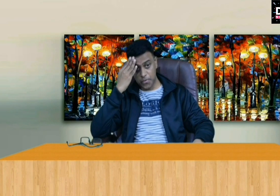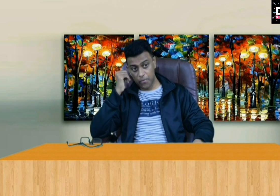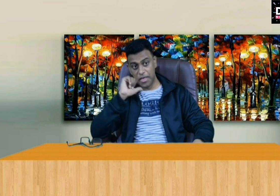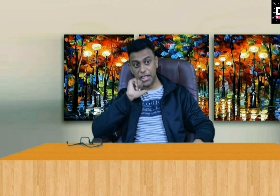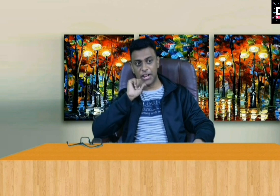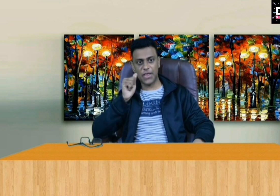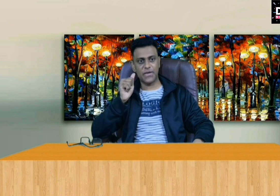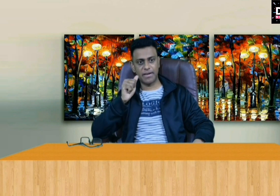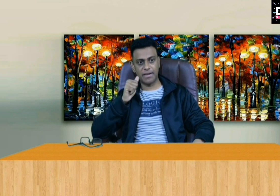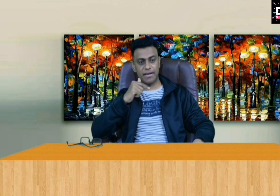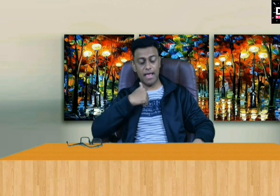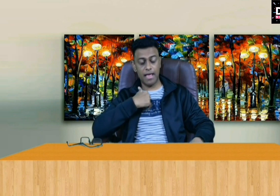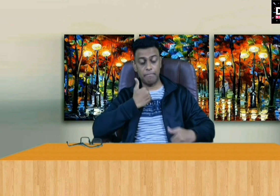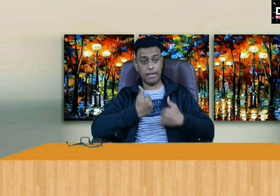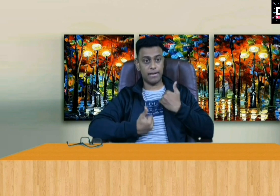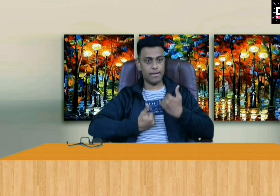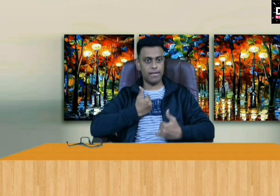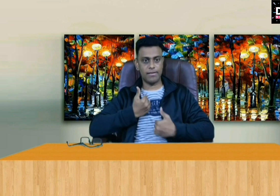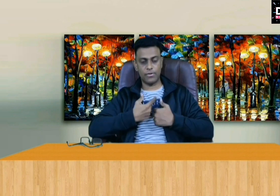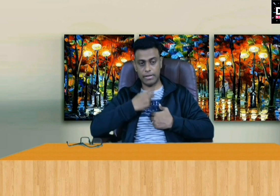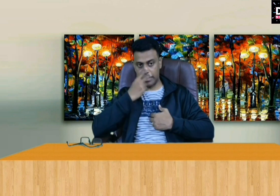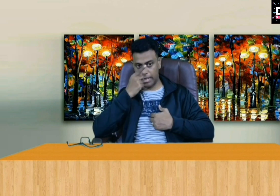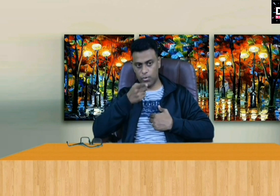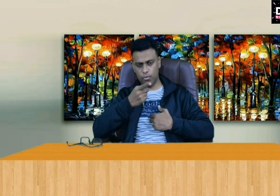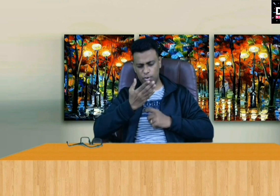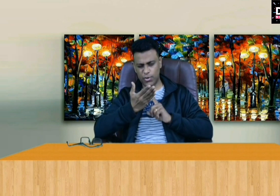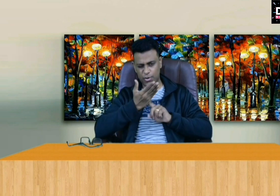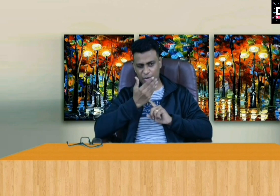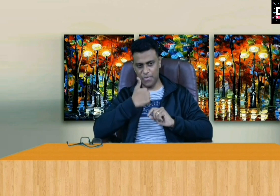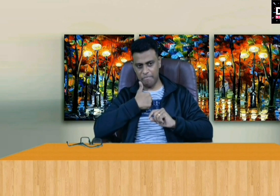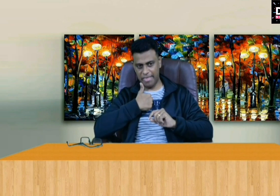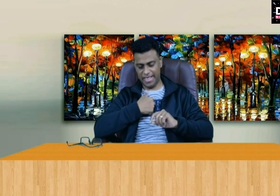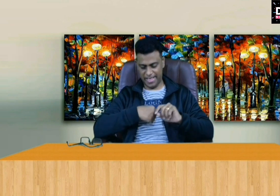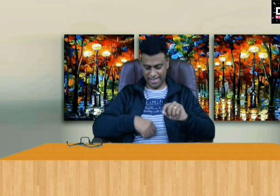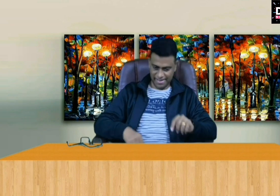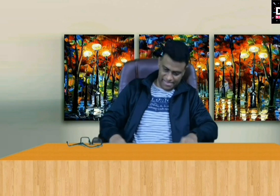Why not! I am interest to see you. Can you show me?